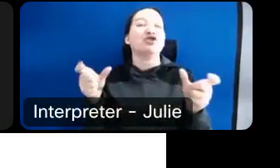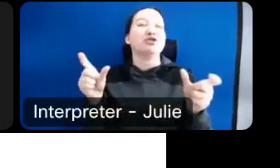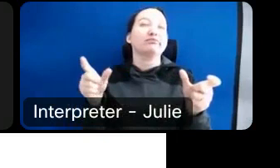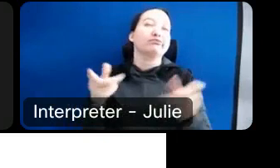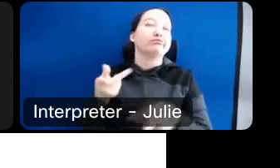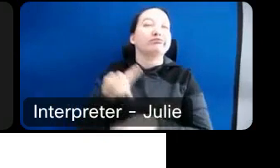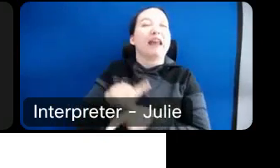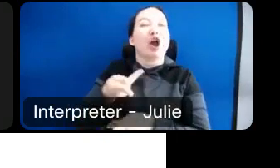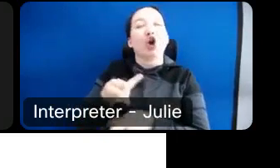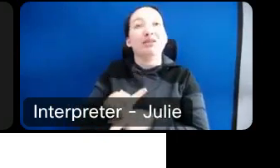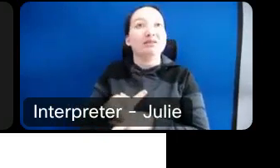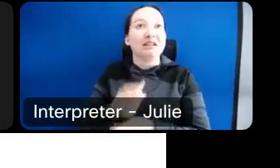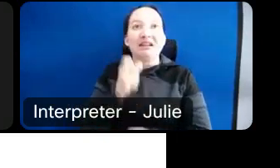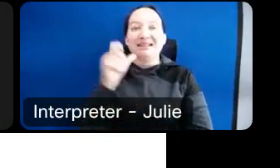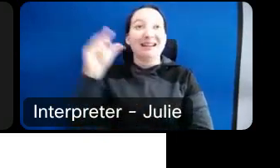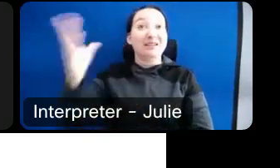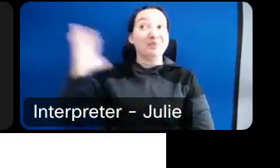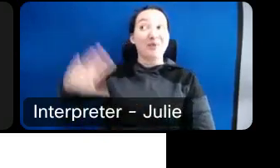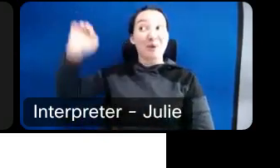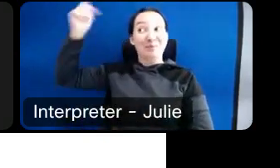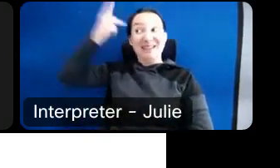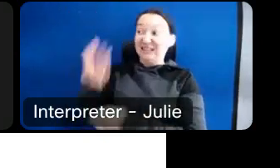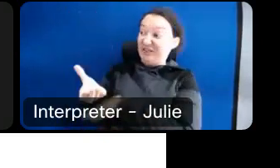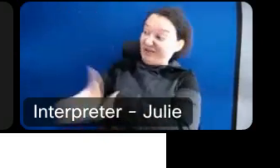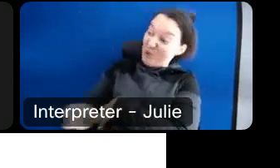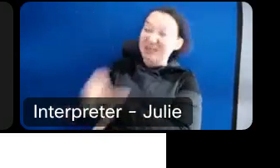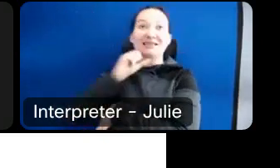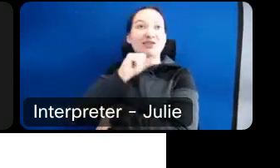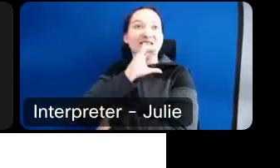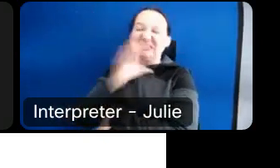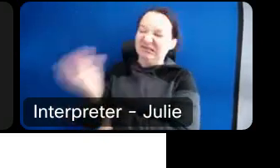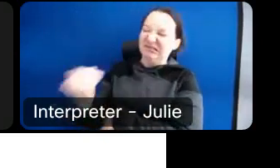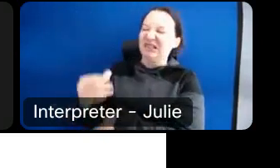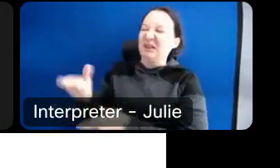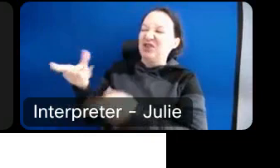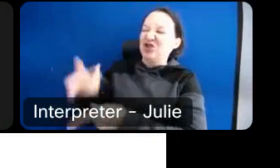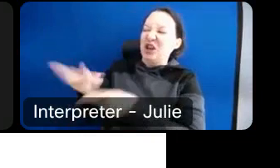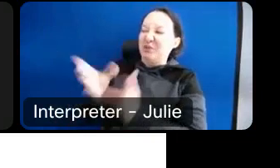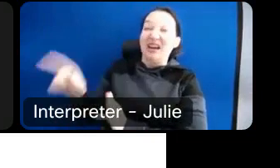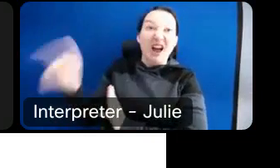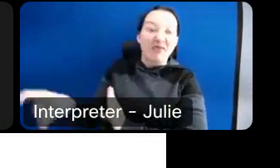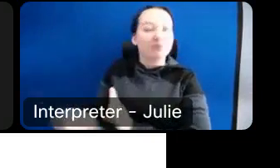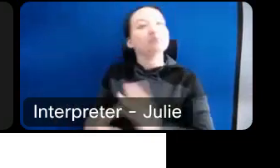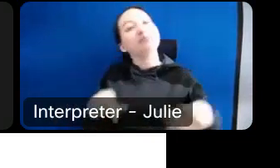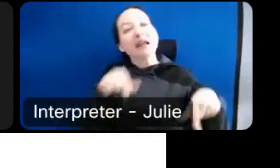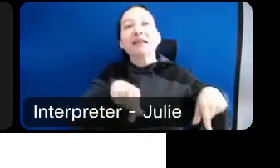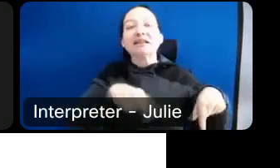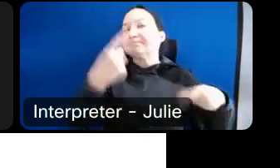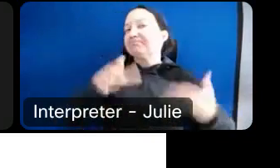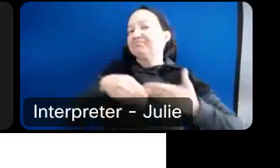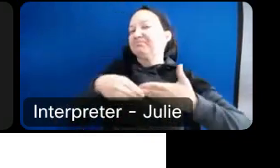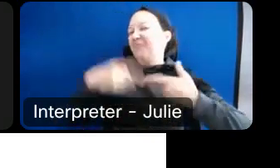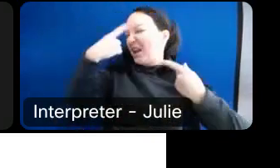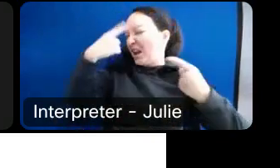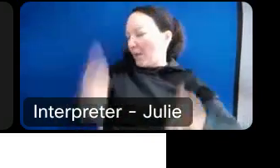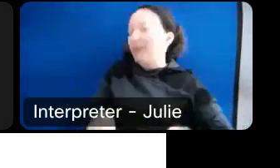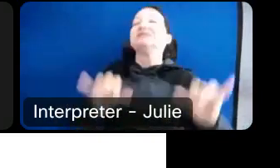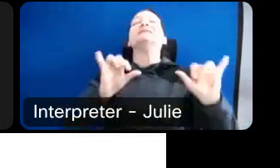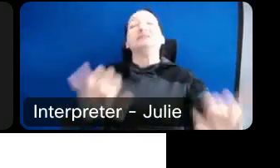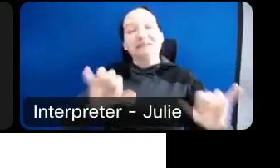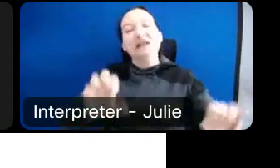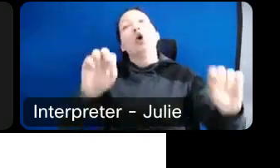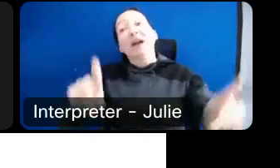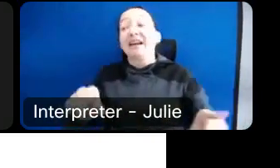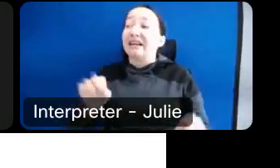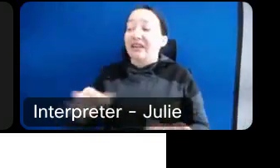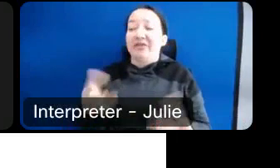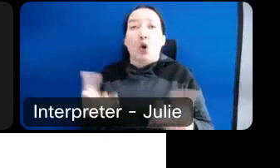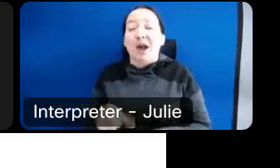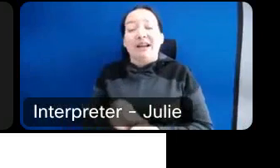But that wasn't politically acceptable to for seniors into a managed care plan. So, this was sort of the compromise. Okay. Well, if you don't want to go over here.